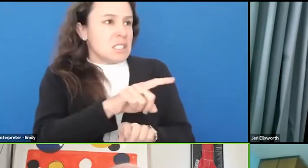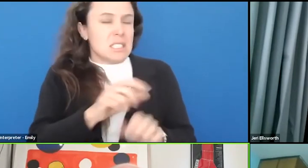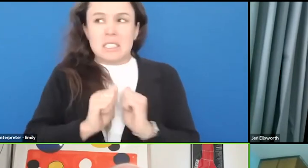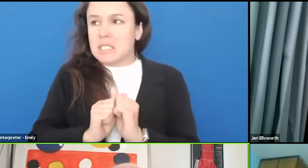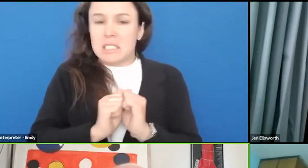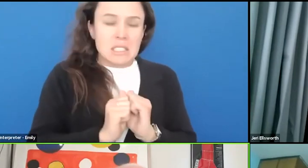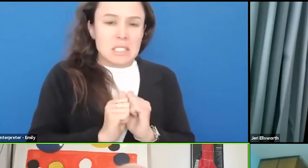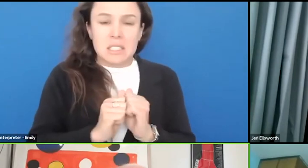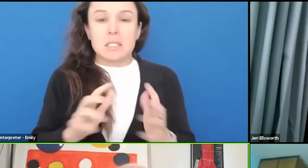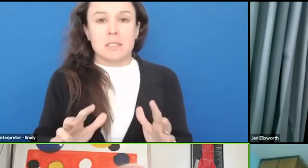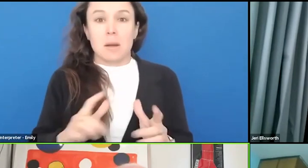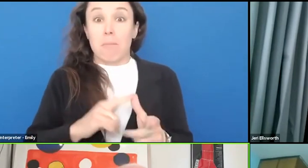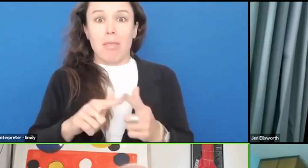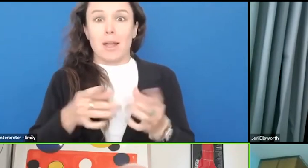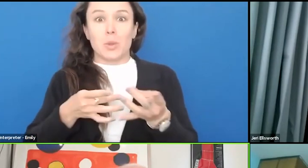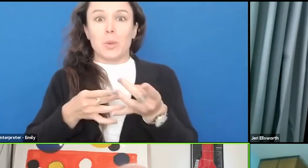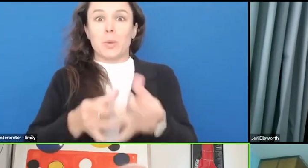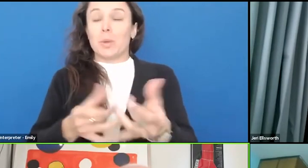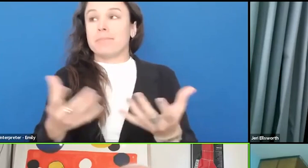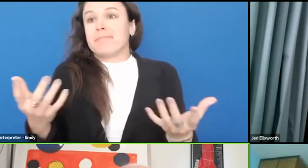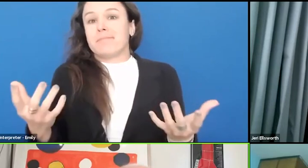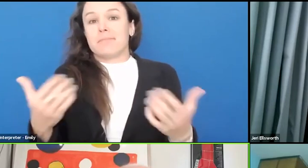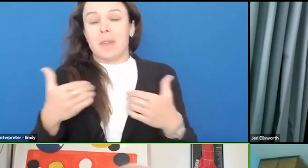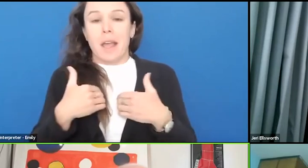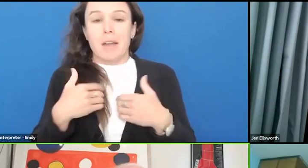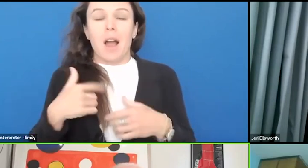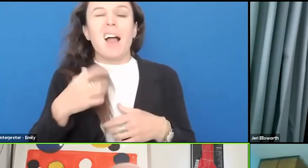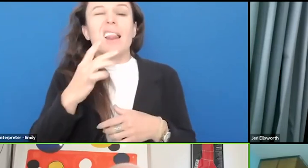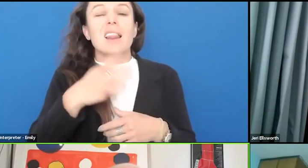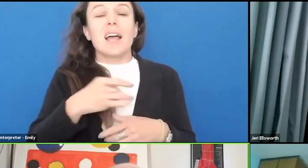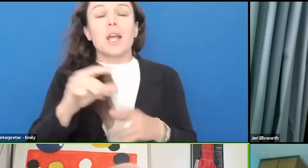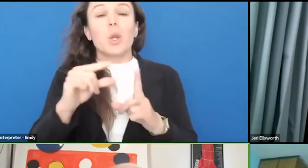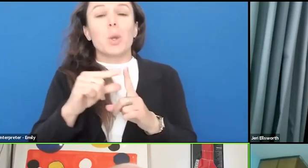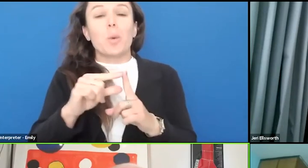ability to seamlessly have, for lack of a better term I like the term a constellation of devices,